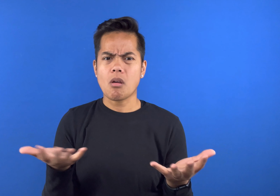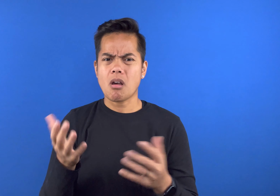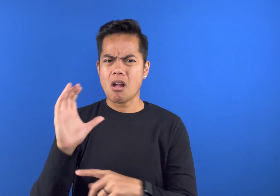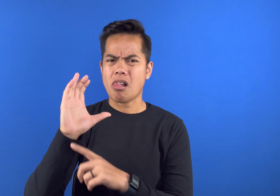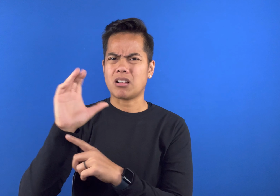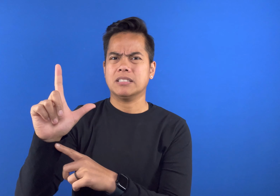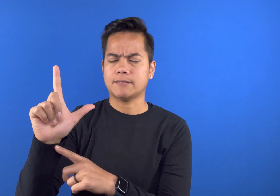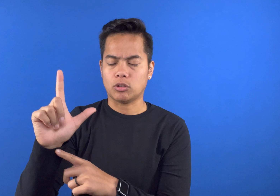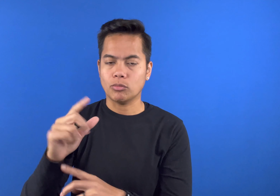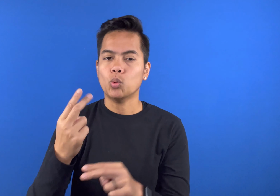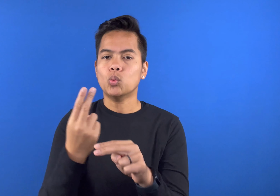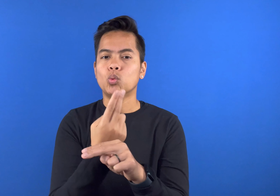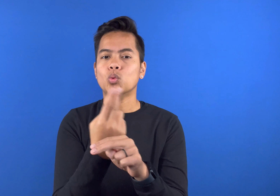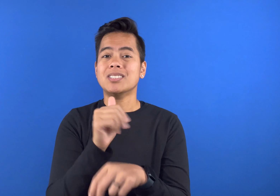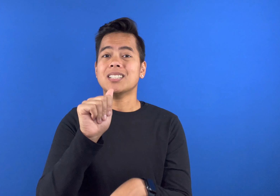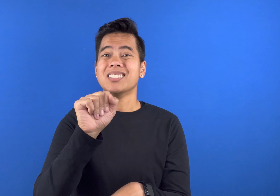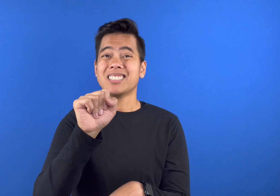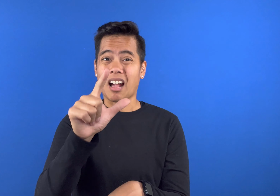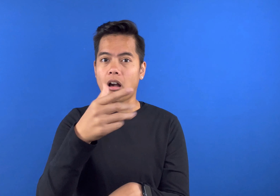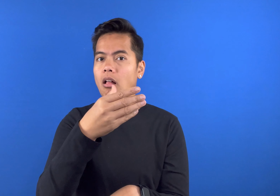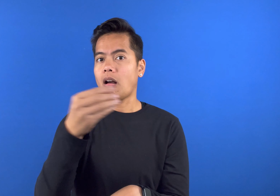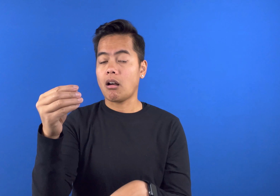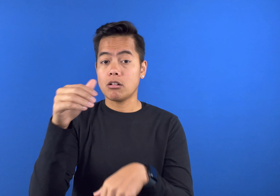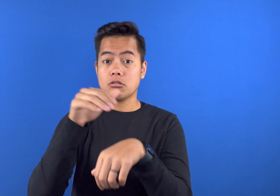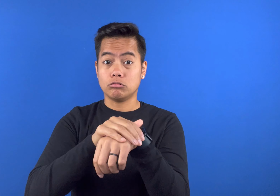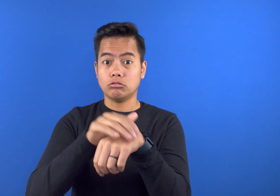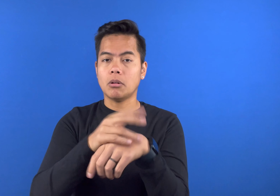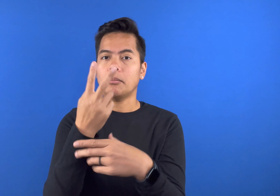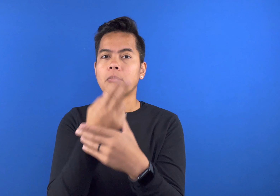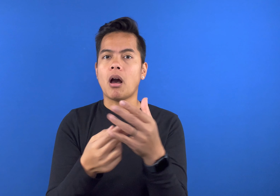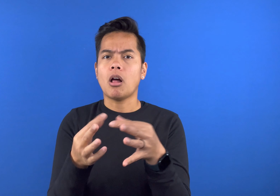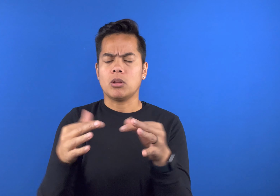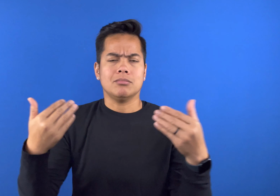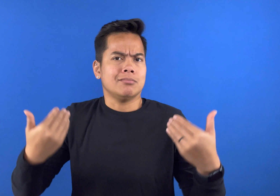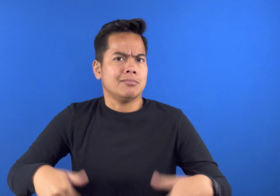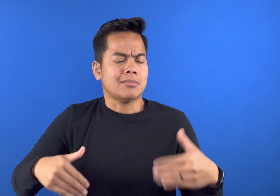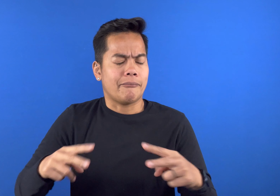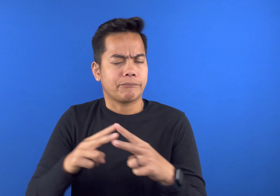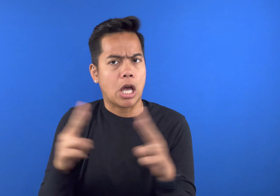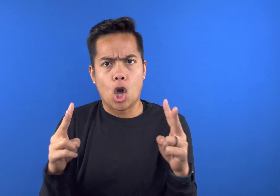What are Classifiers? Using ASL and English bilingual is very important